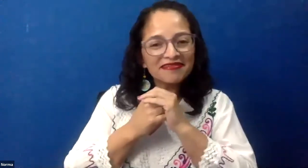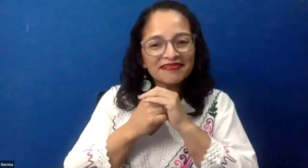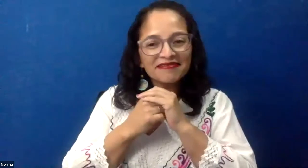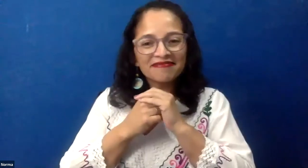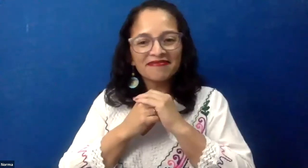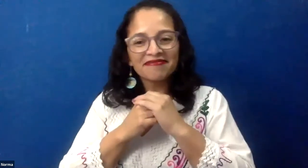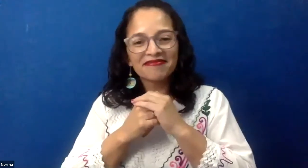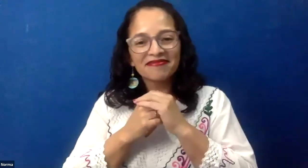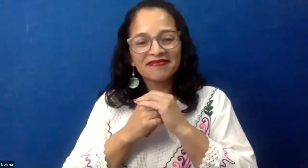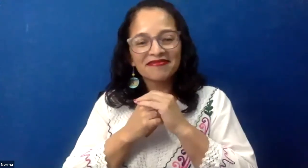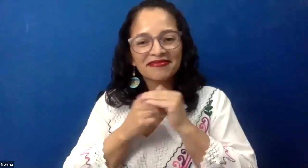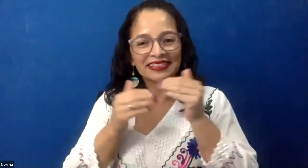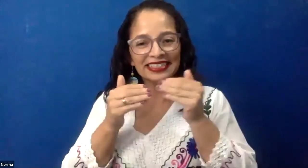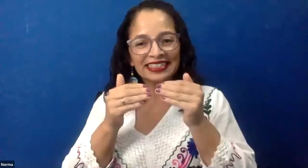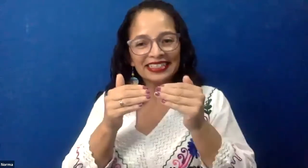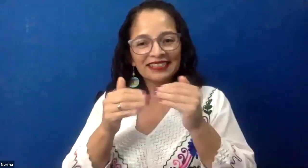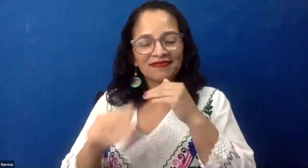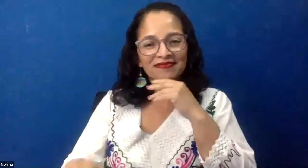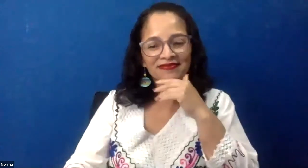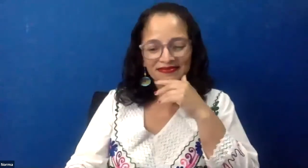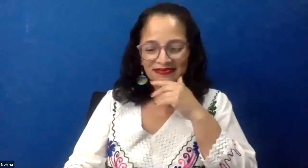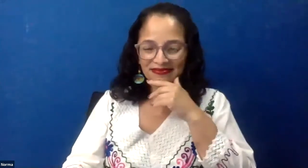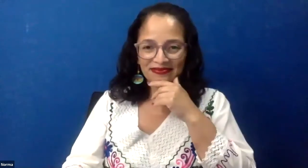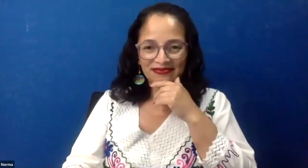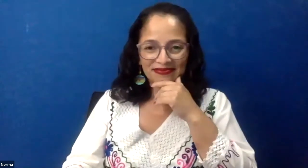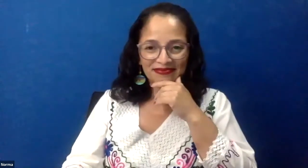Ok. It's another pretty close one.